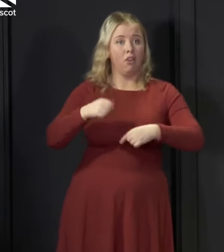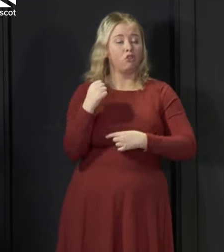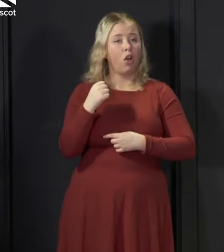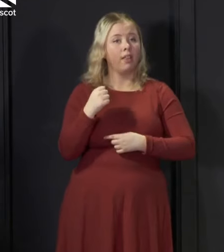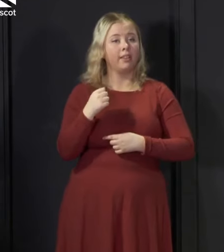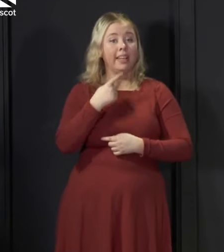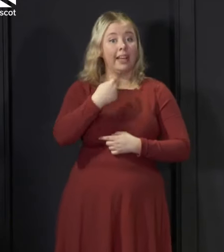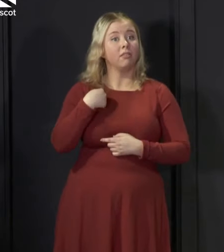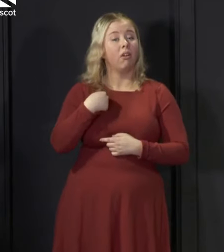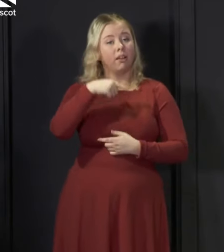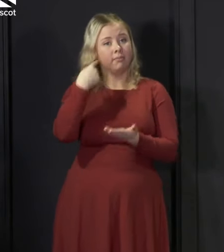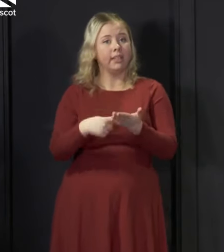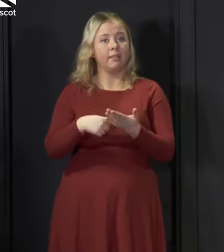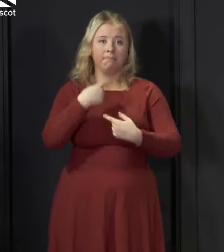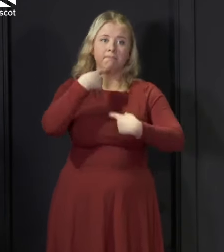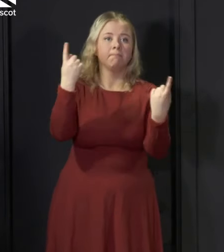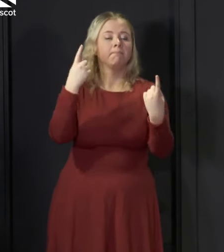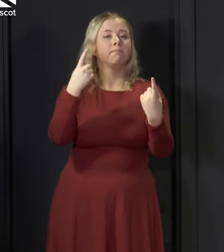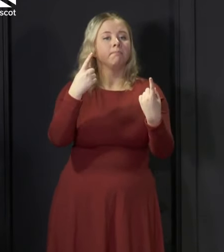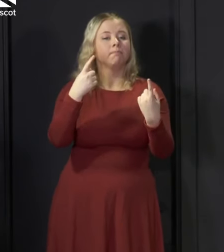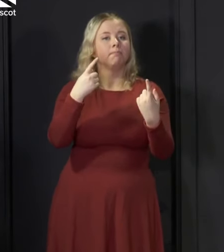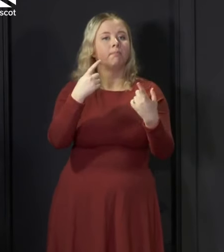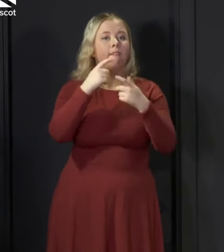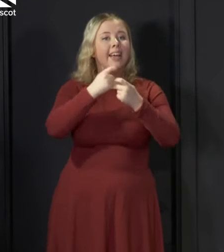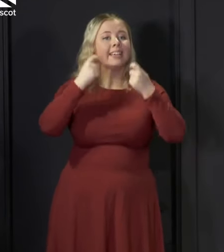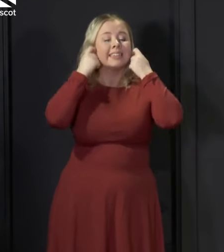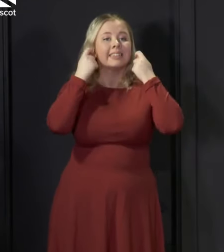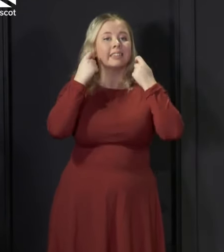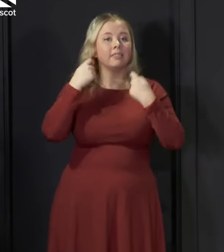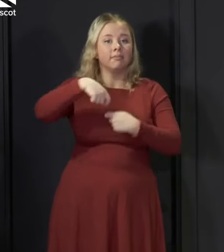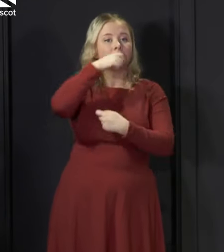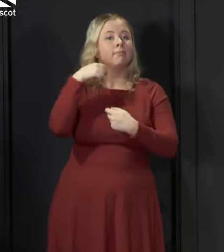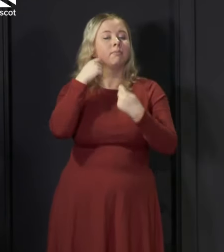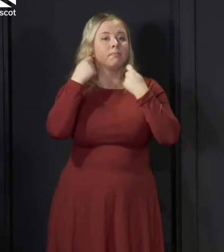Yesterday for example I took the decision to issue the guidance on face coverings, and